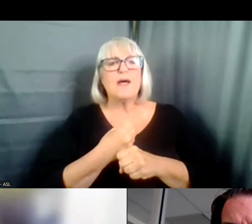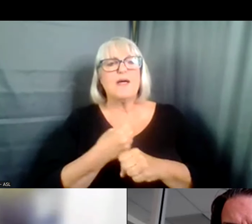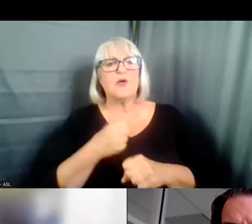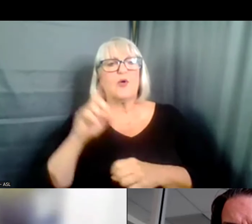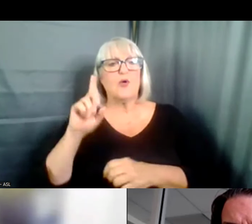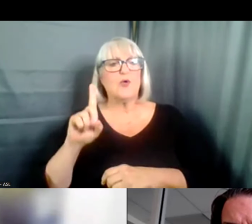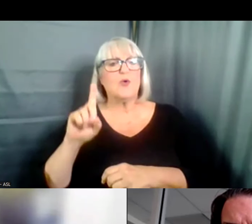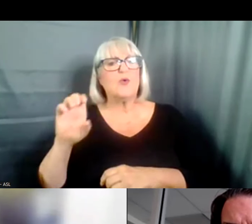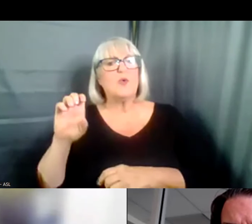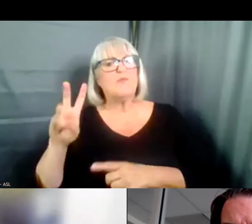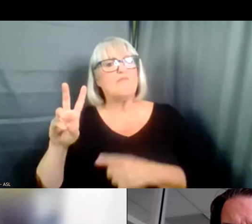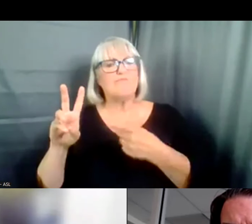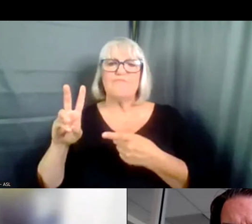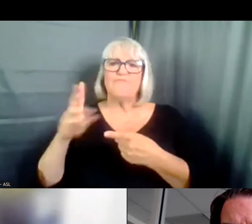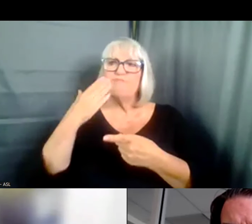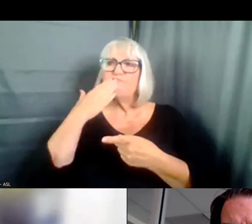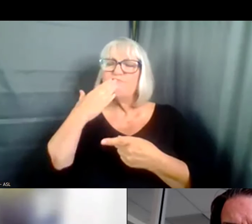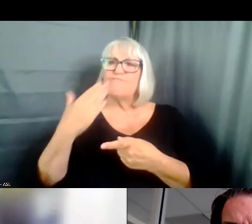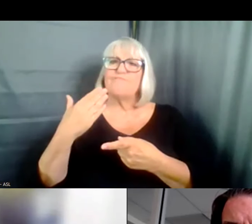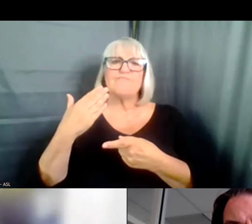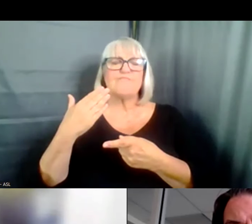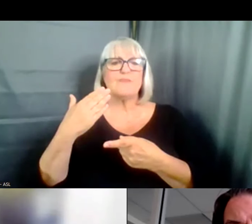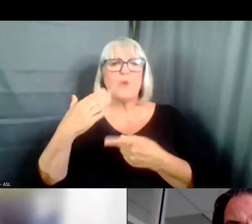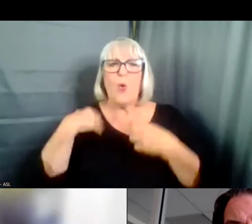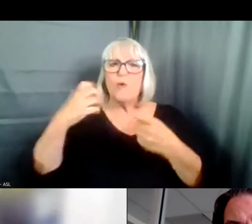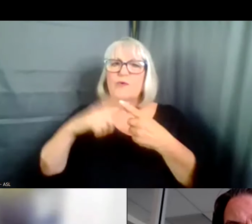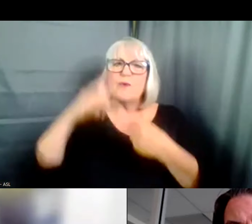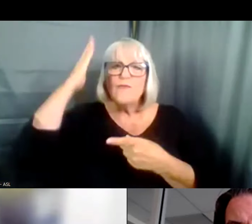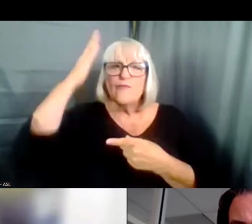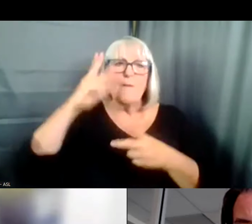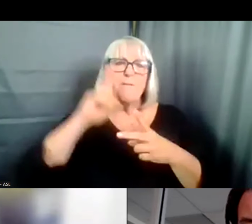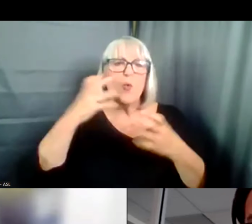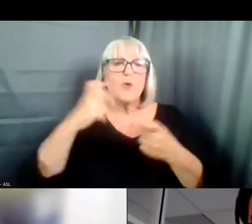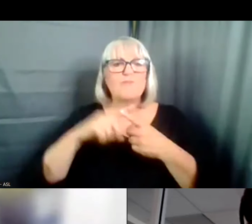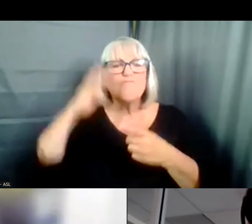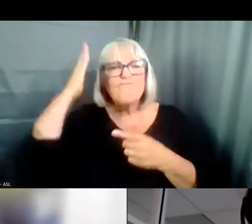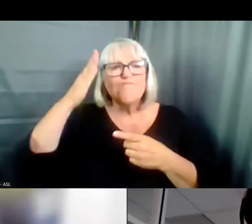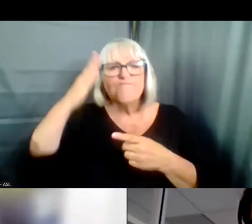attractive, an attractive destination for people to pursue a career in healthcare.